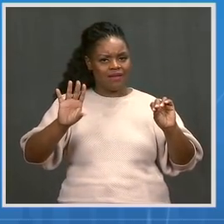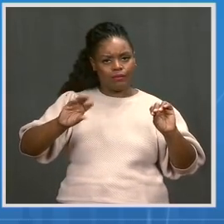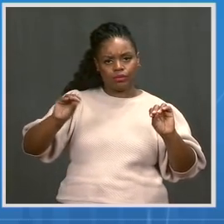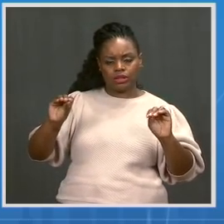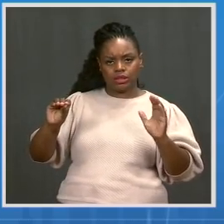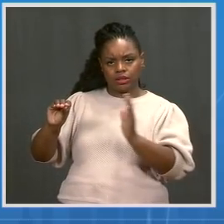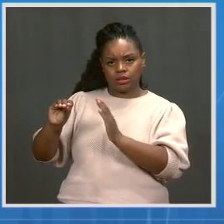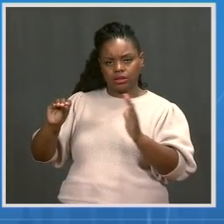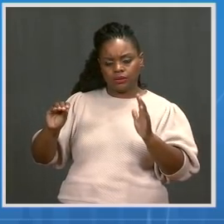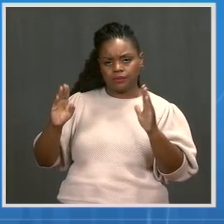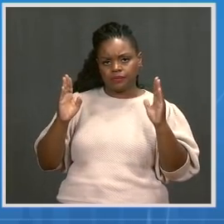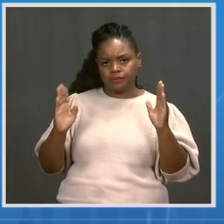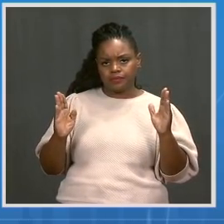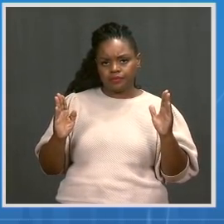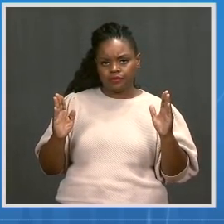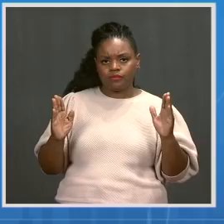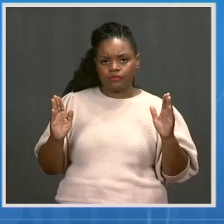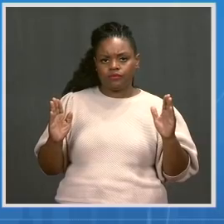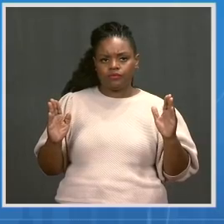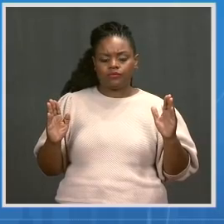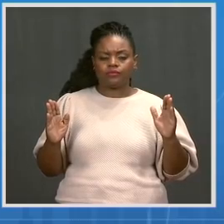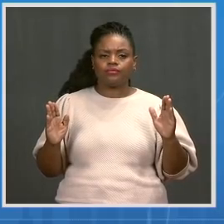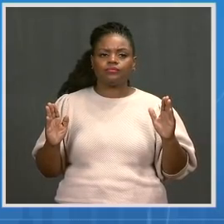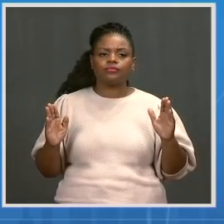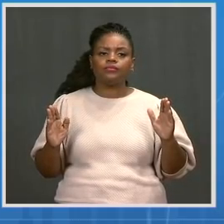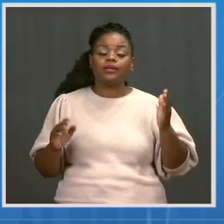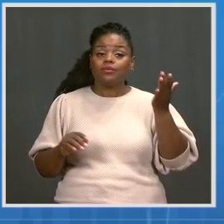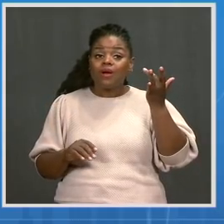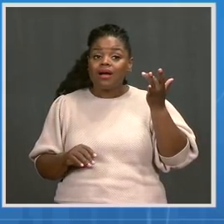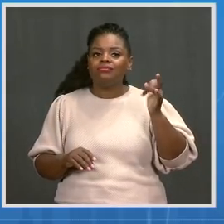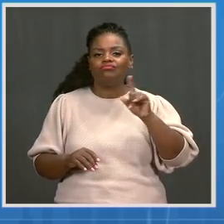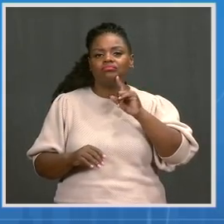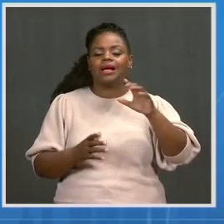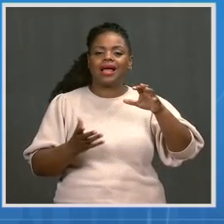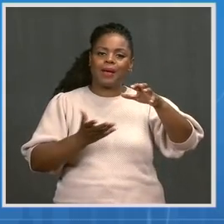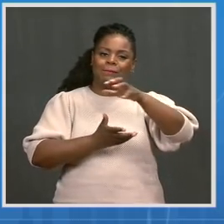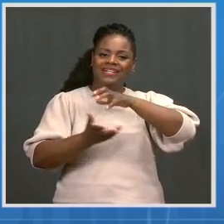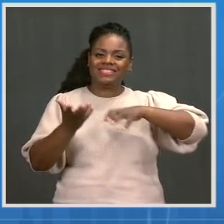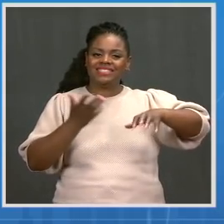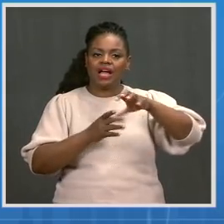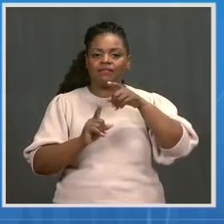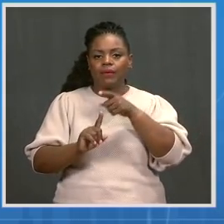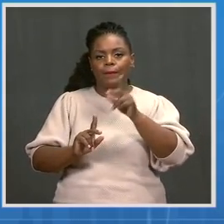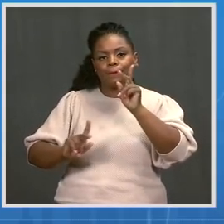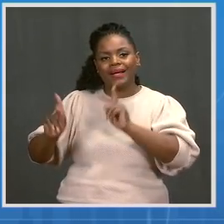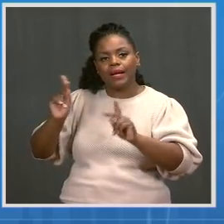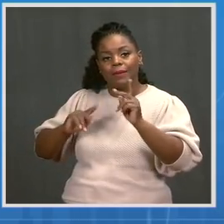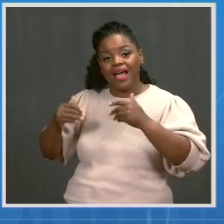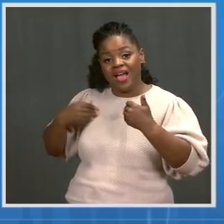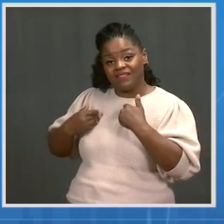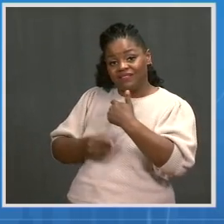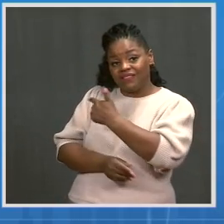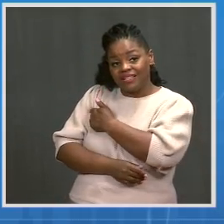Because, remember, herd immunity is a combination of individuals who are vaccinated and individuals who are protected from --